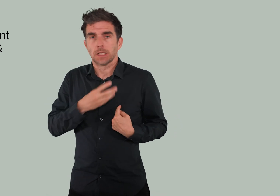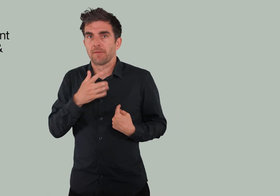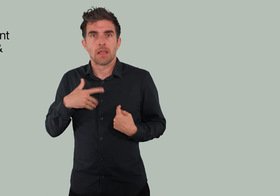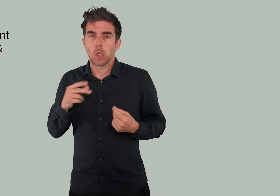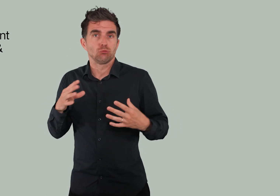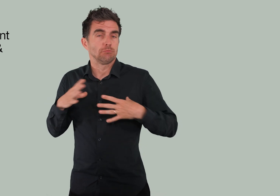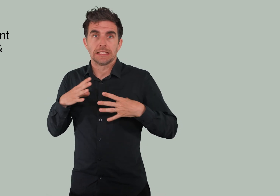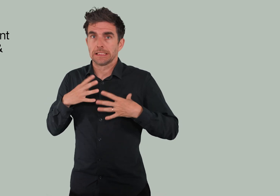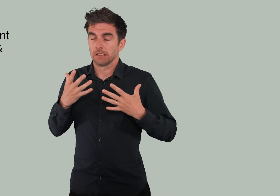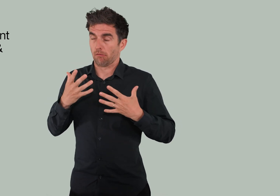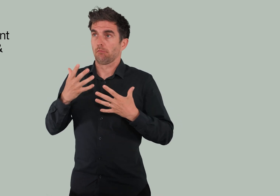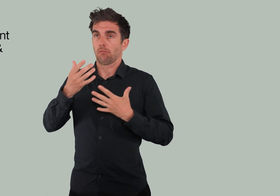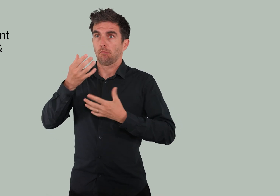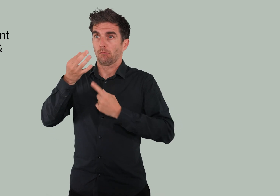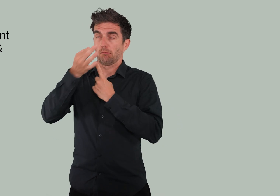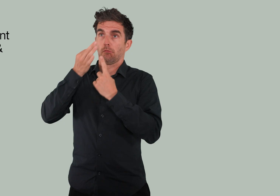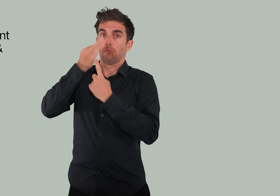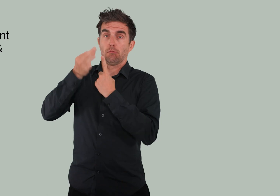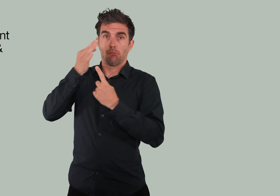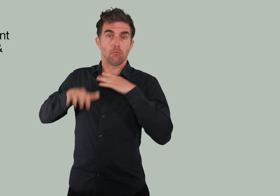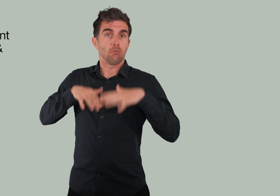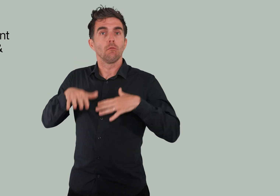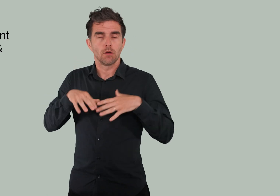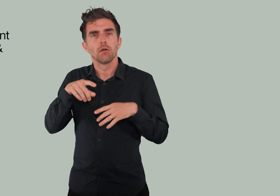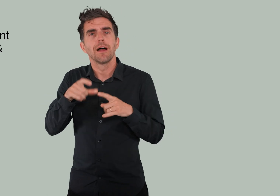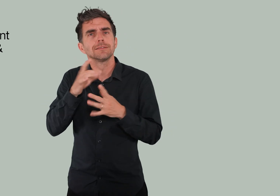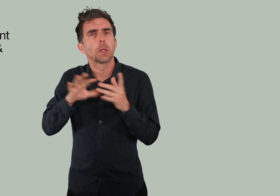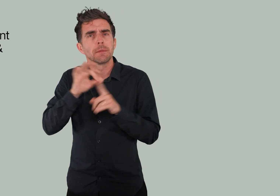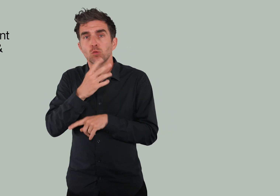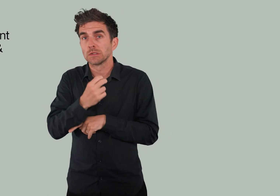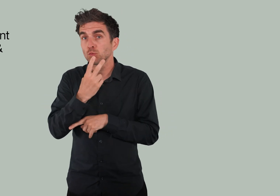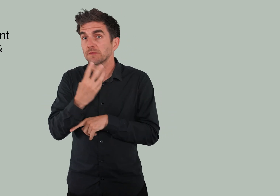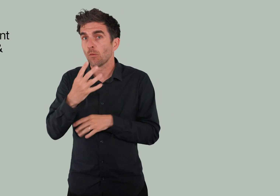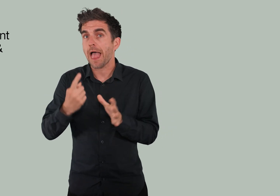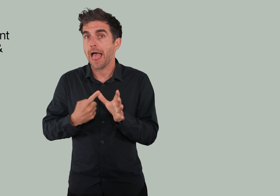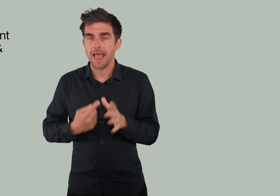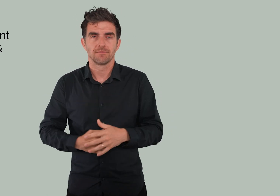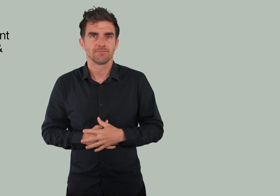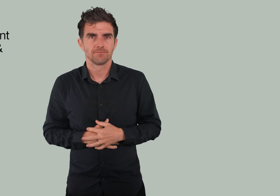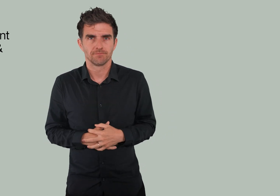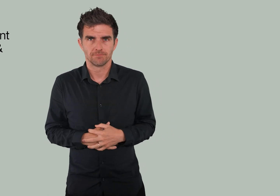and some felt unprepared for the process of being “interviewed” (DWP, 2024a).